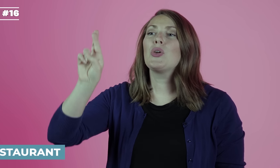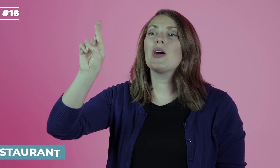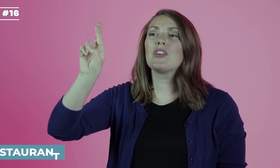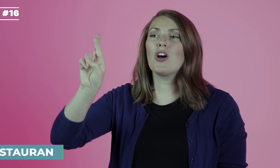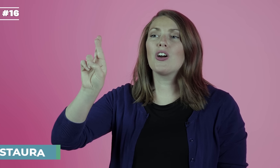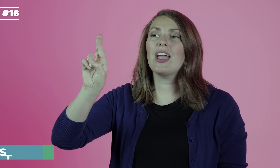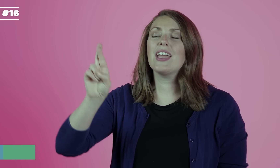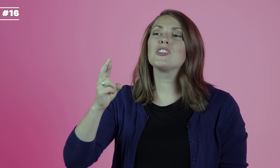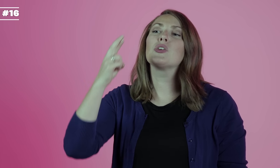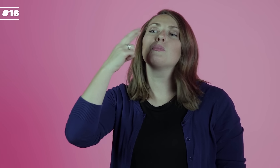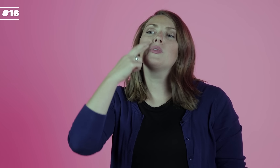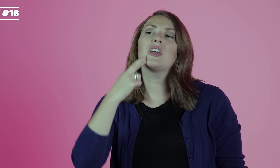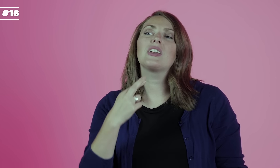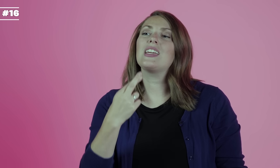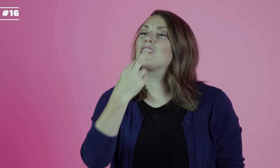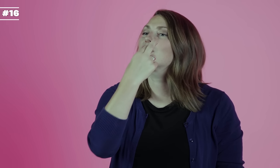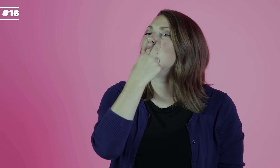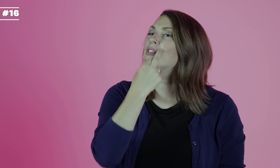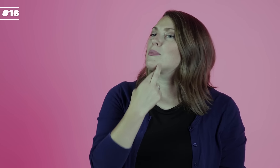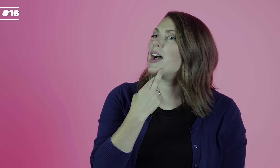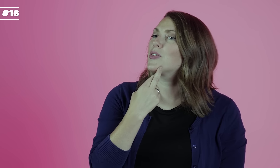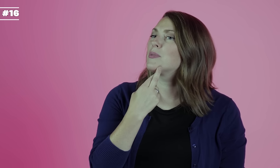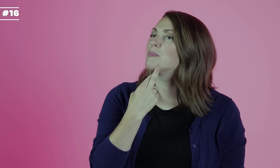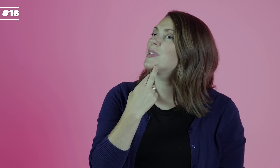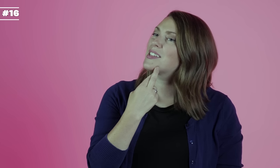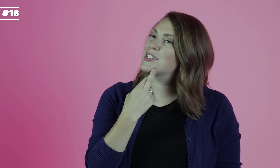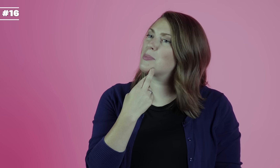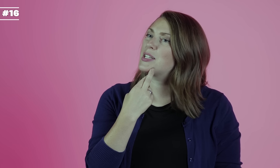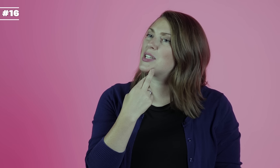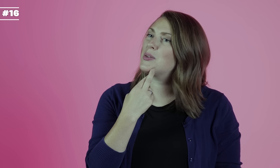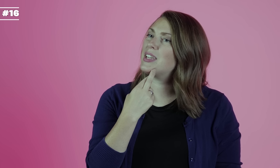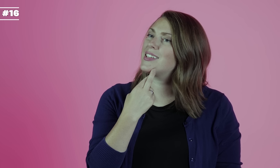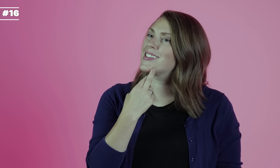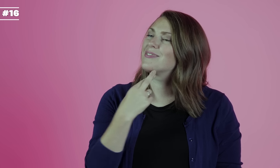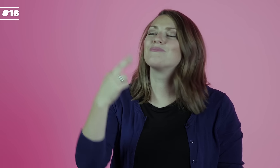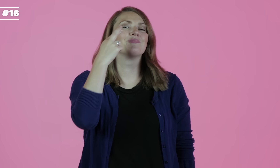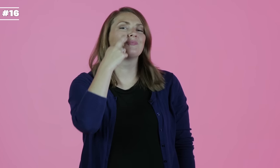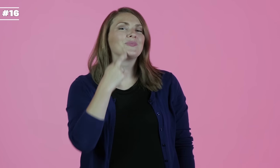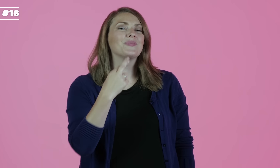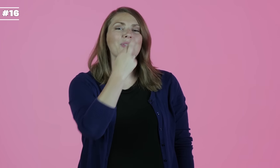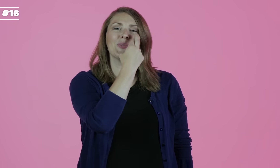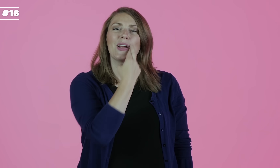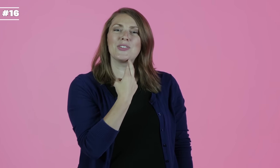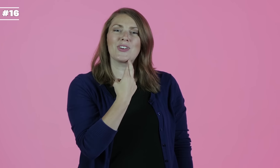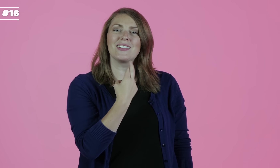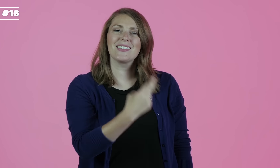you have an 'R' hand moving on either side of your mouth because it's a place that you eat 'restaurant.'